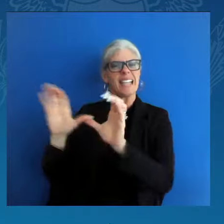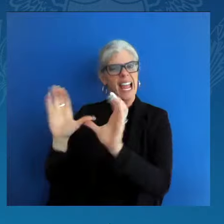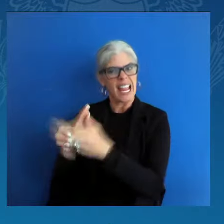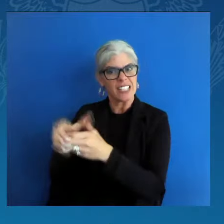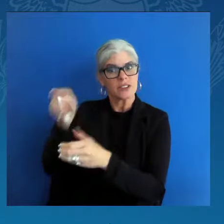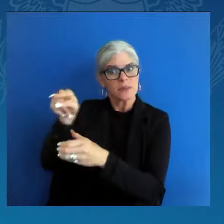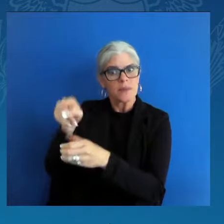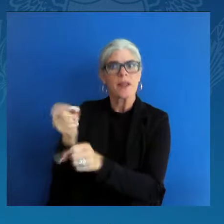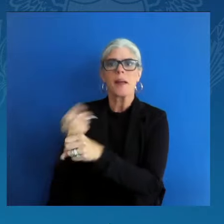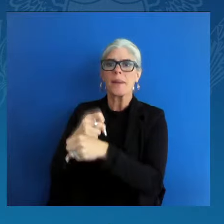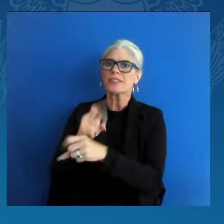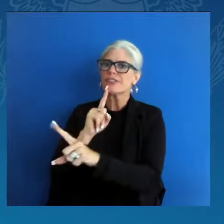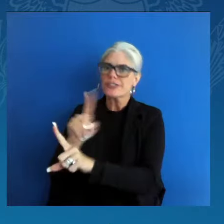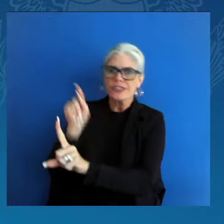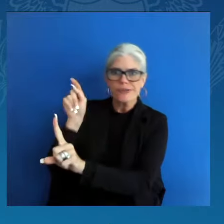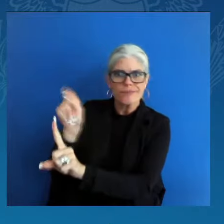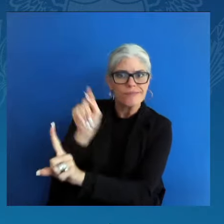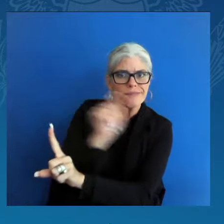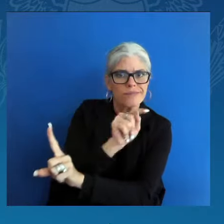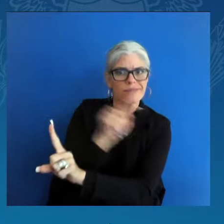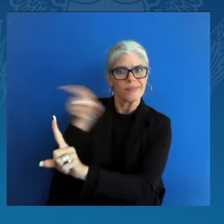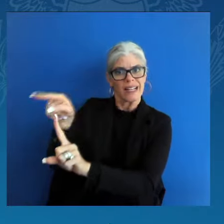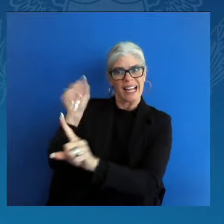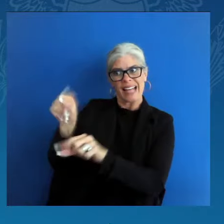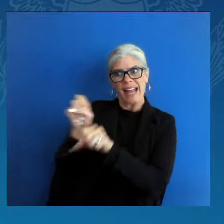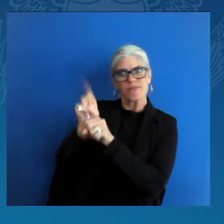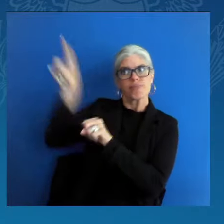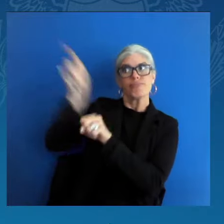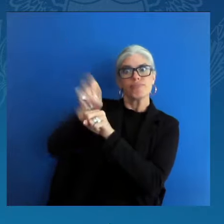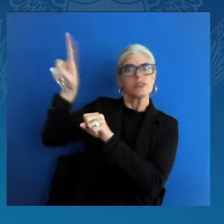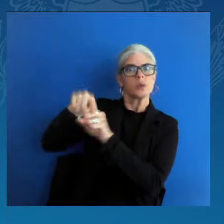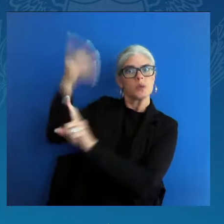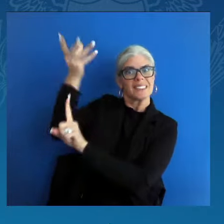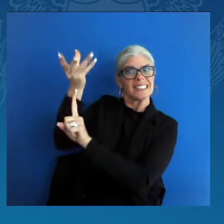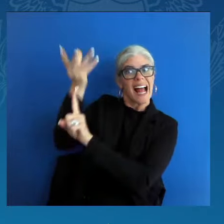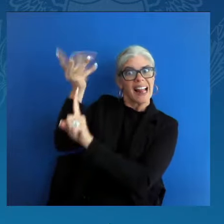data that invariably will help hundreds of millions of people.